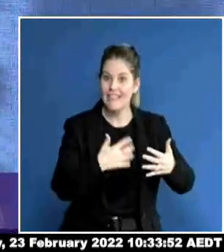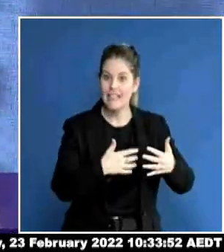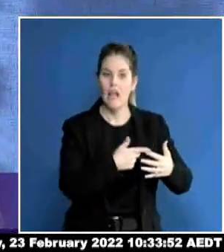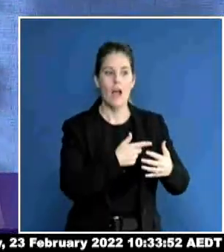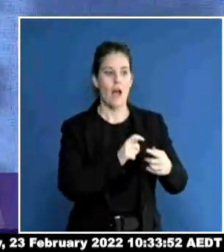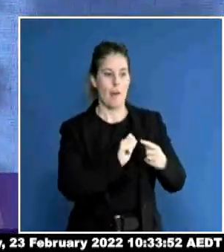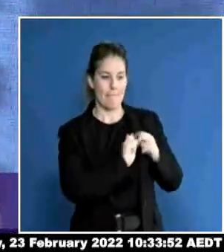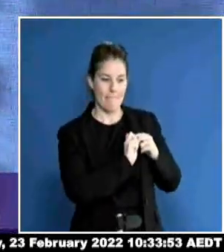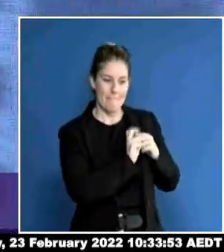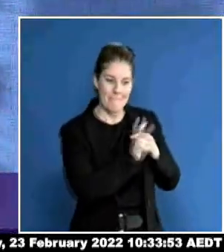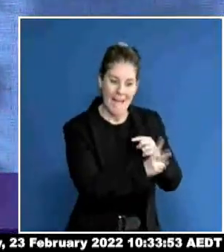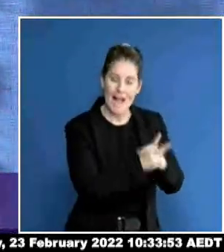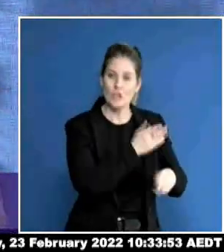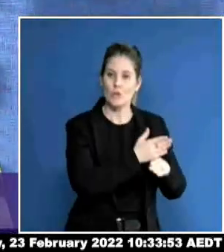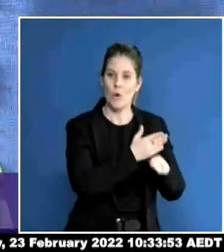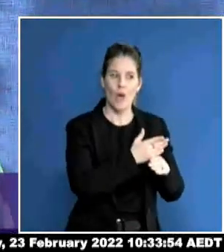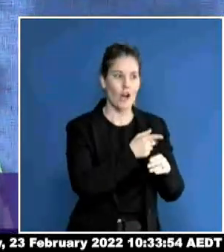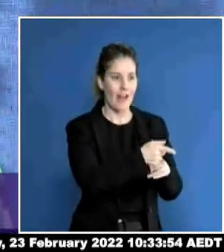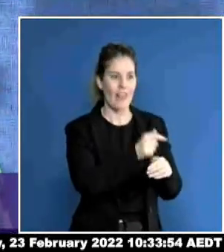And that is one part of the management scheme.